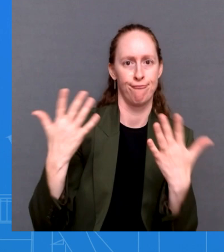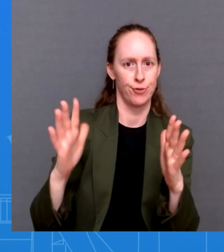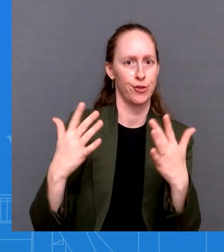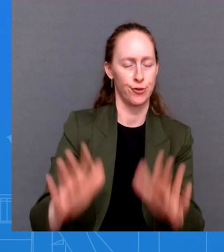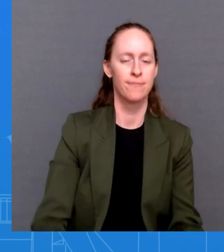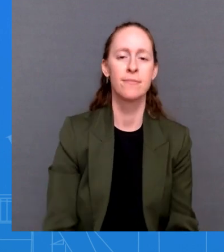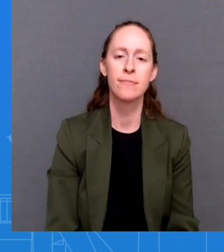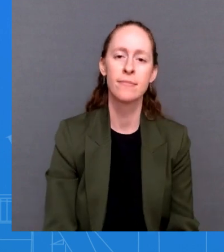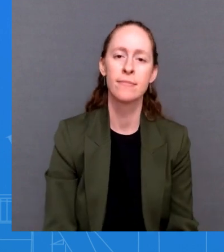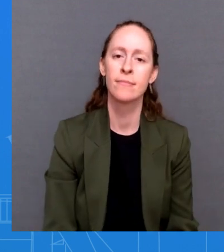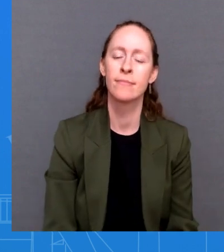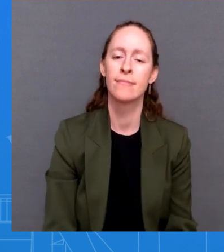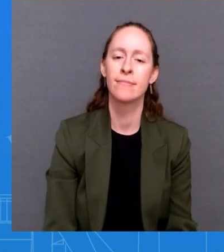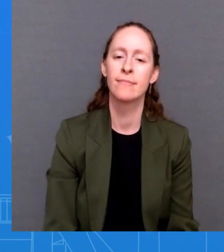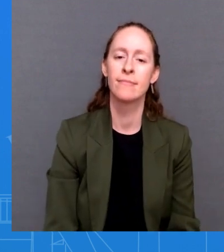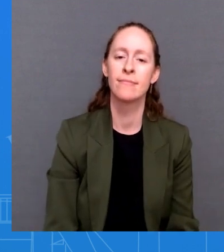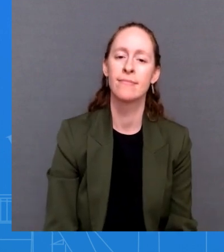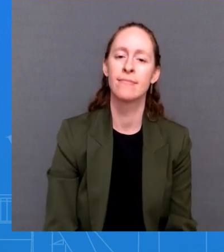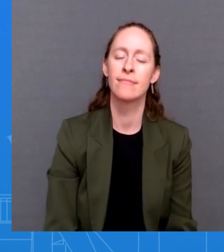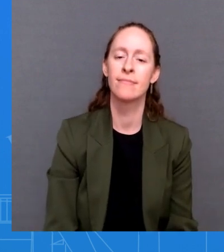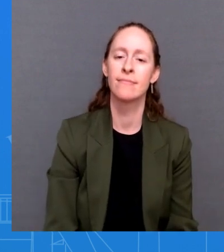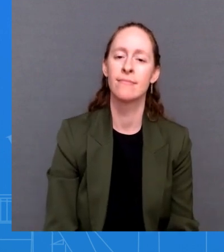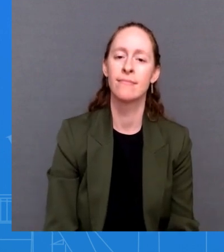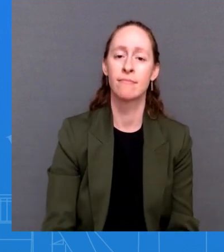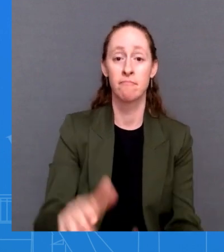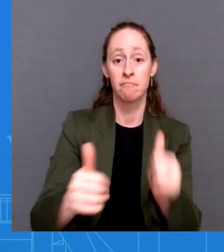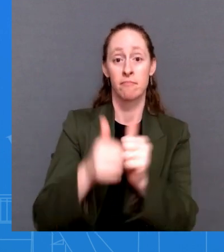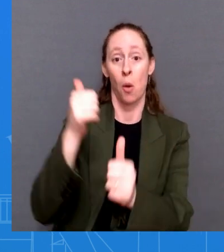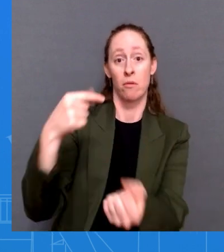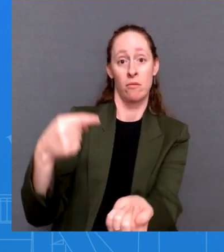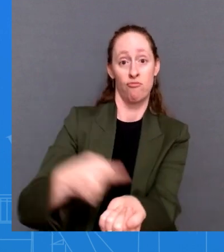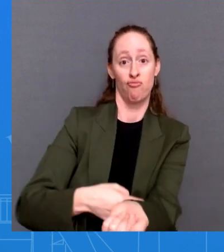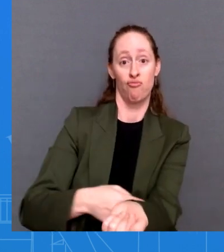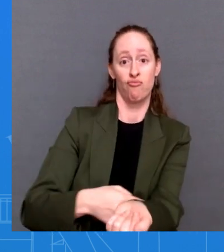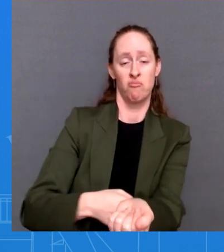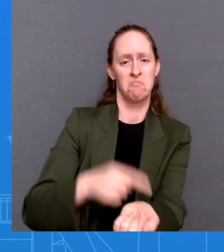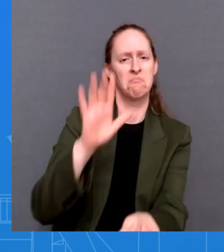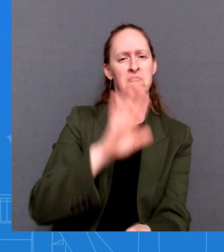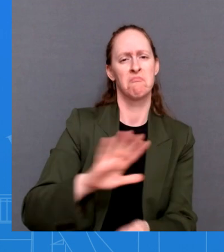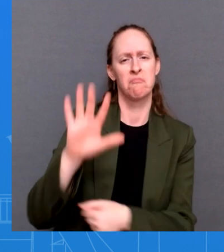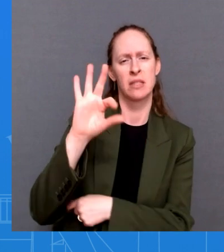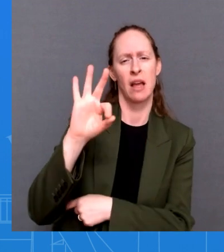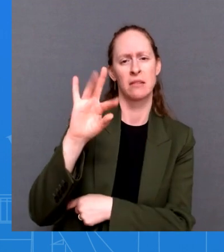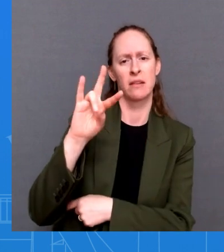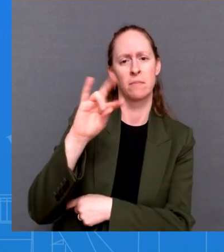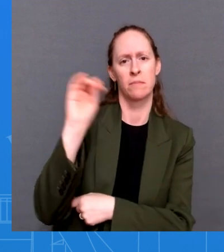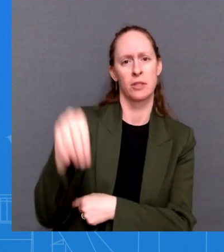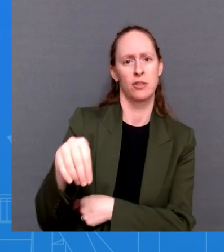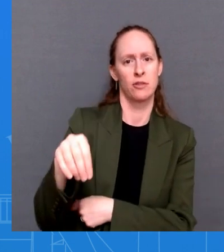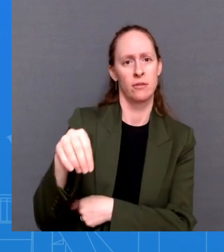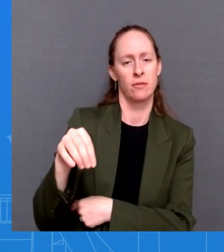nearly 97 percent, are first doses, with consistent week over week increases in vaccinations.